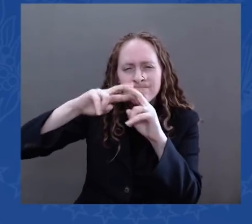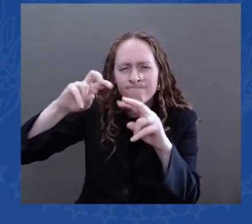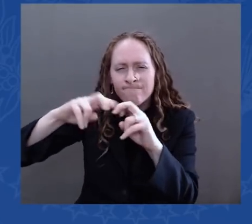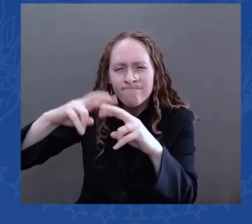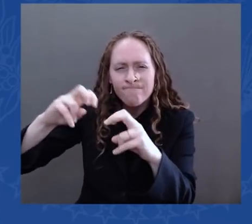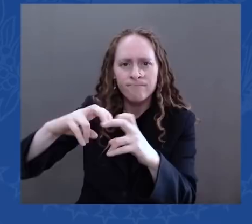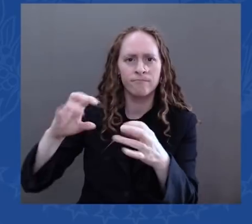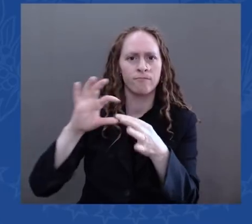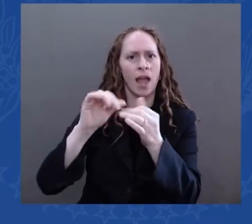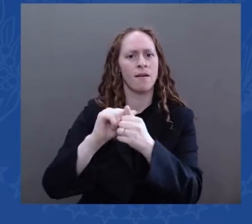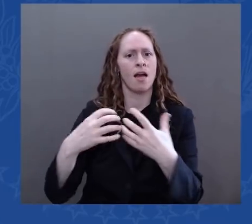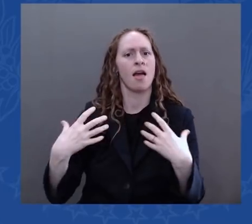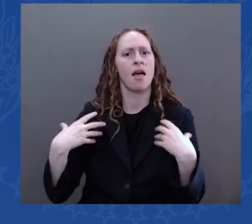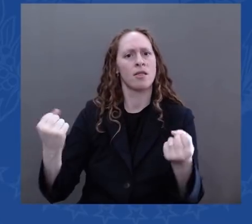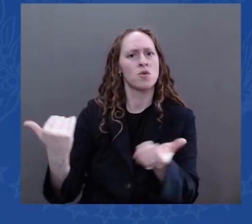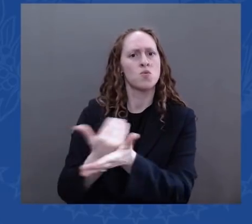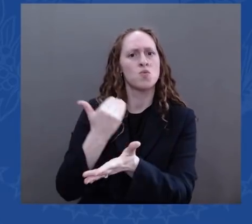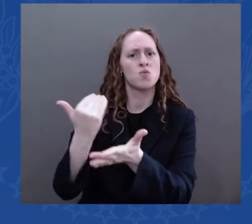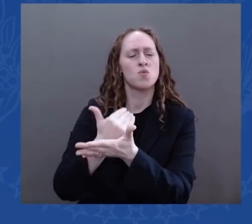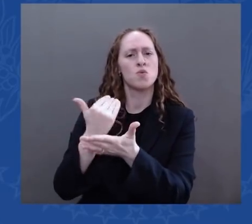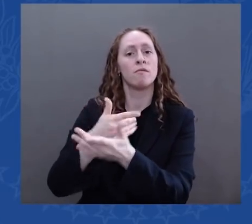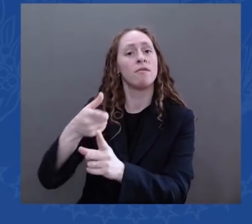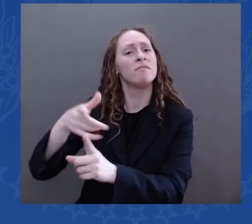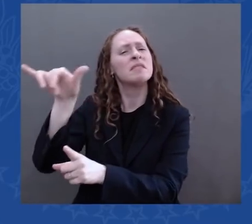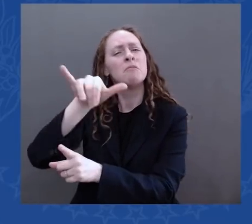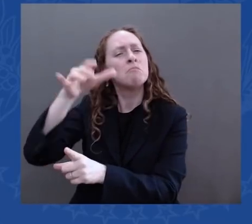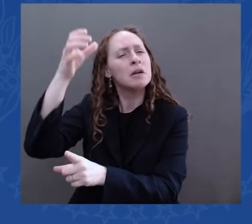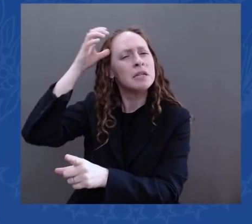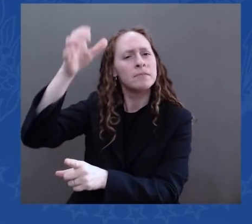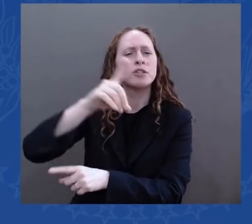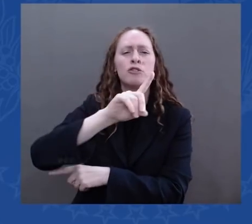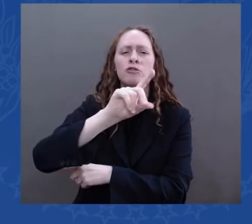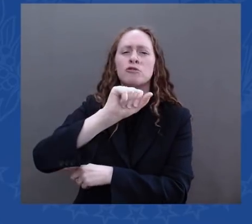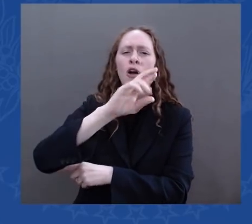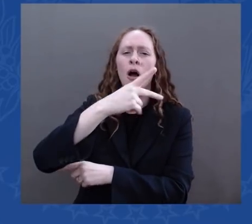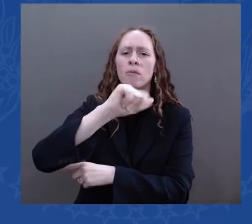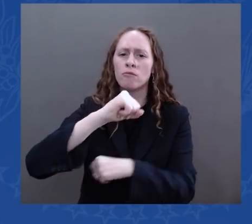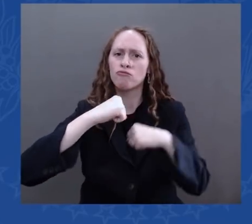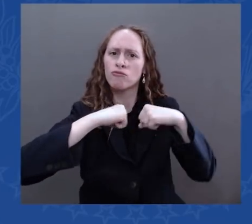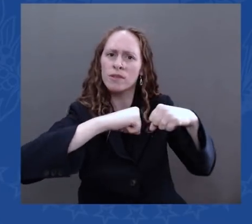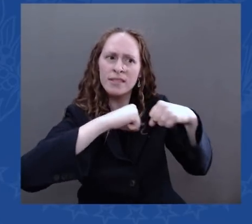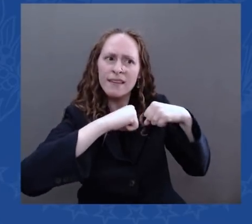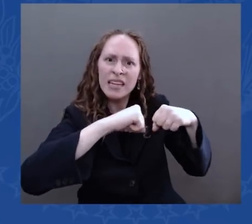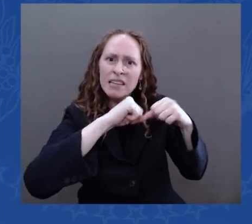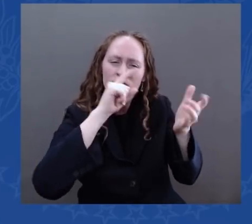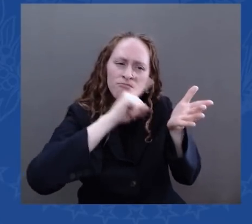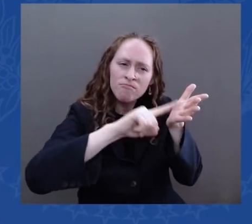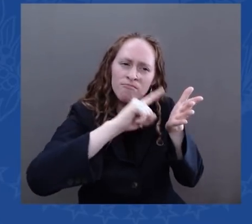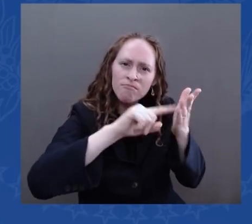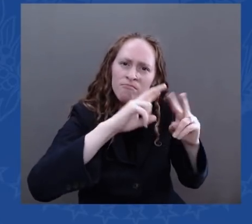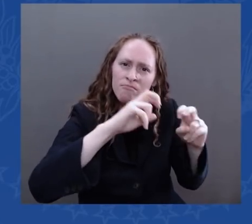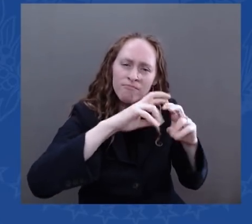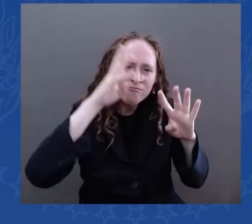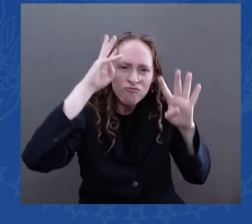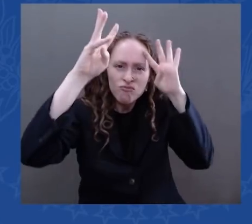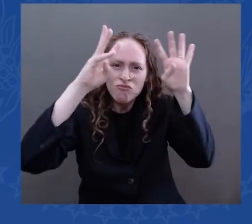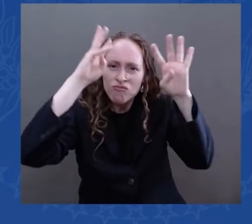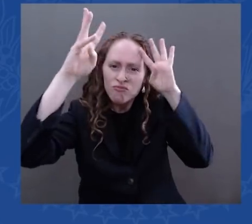that led to breakthrough technologies like the Internet, GPS, and so much more. ARPA-H will drive breakthroughs to prevent,